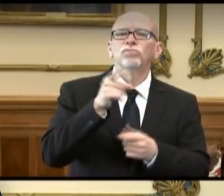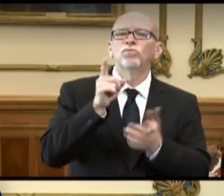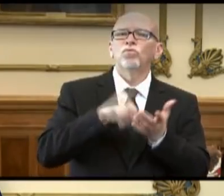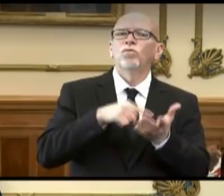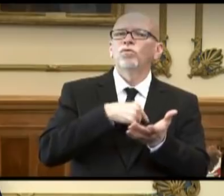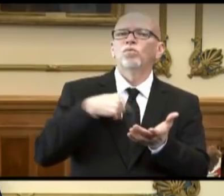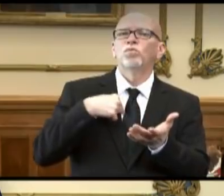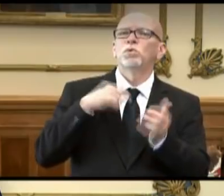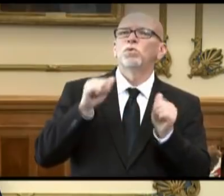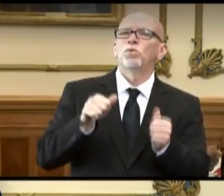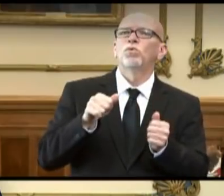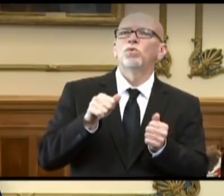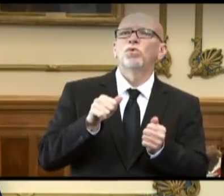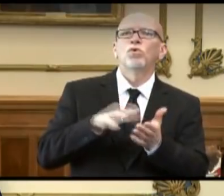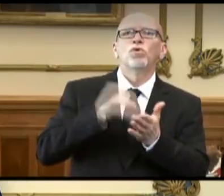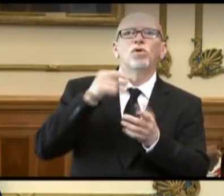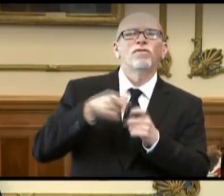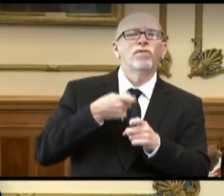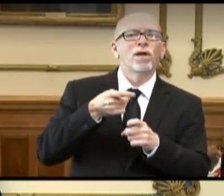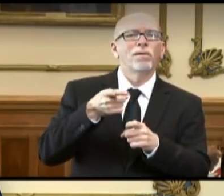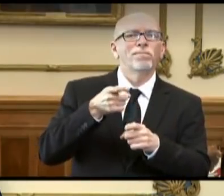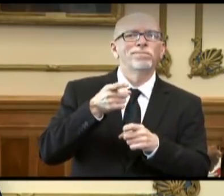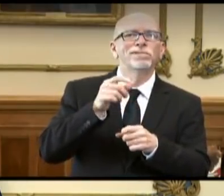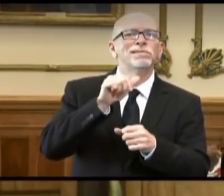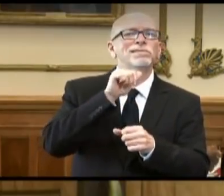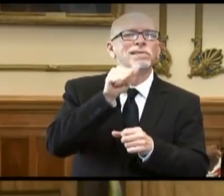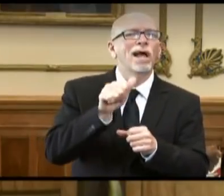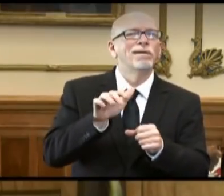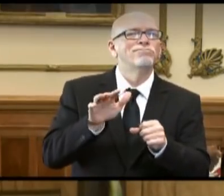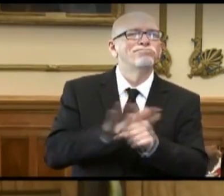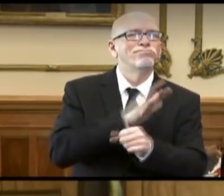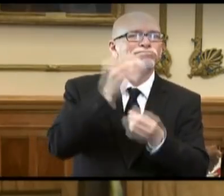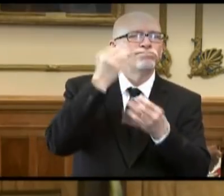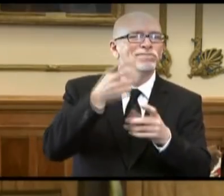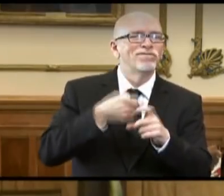HOW ARE YOU? HANGING IN THERE.